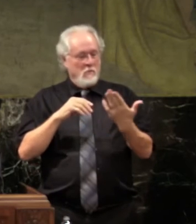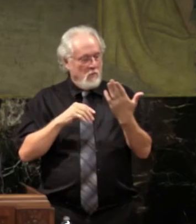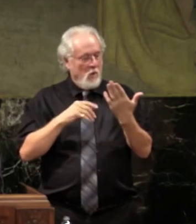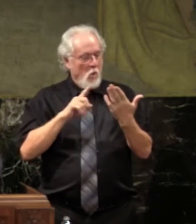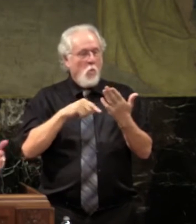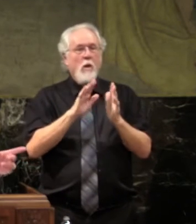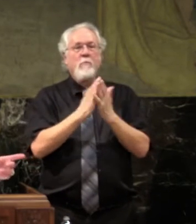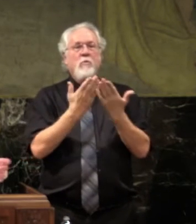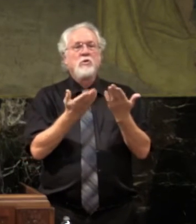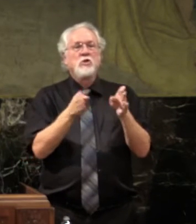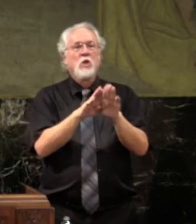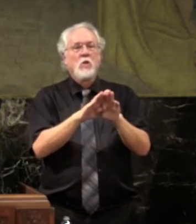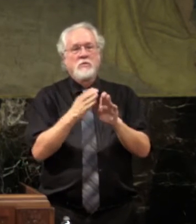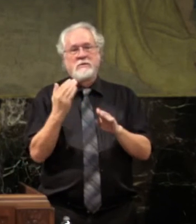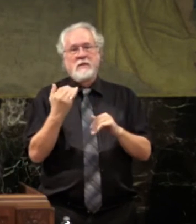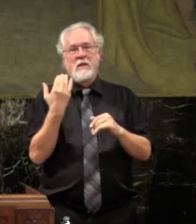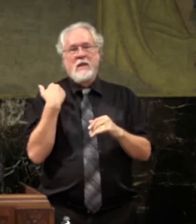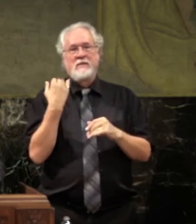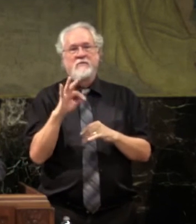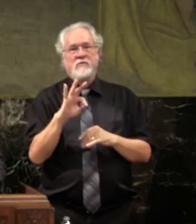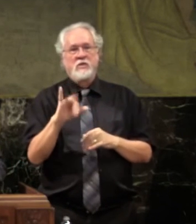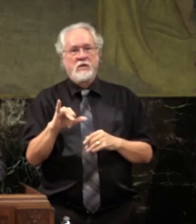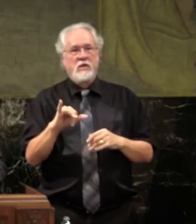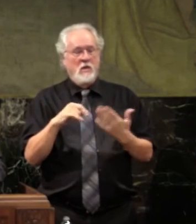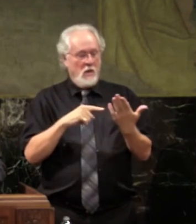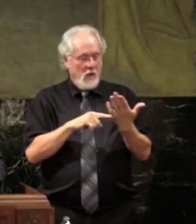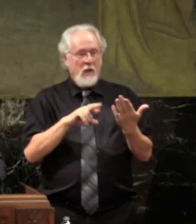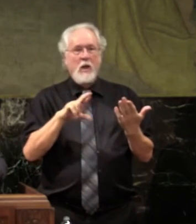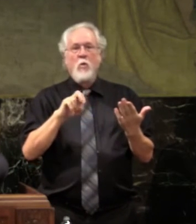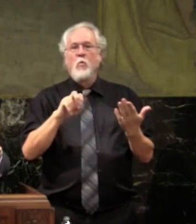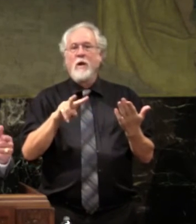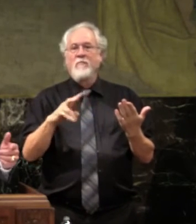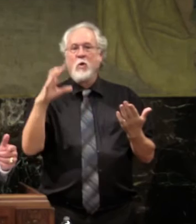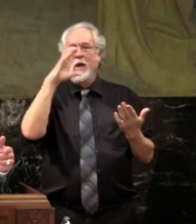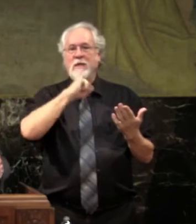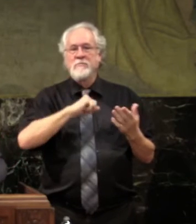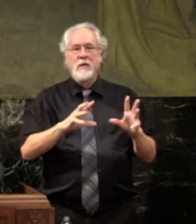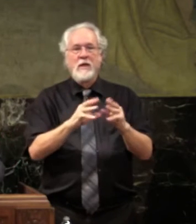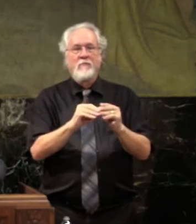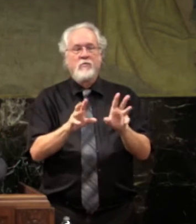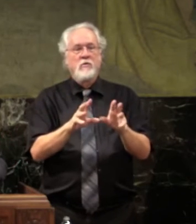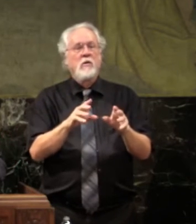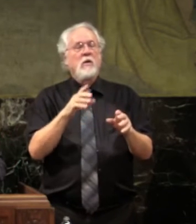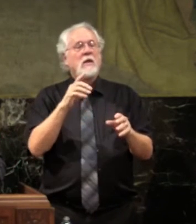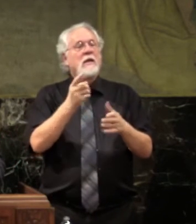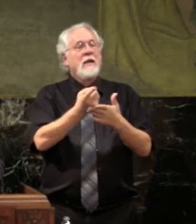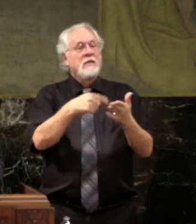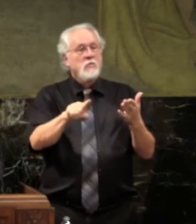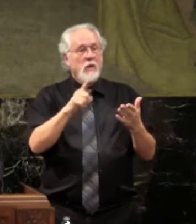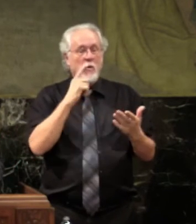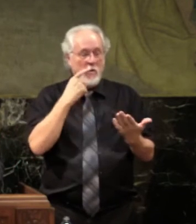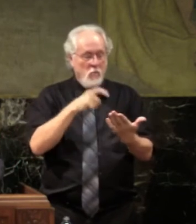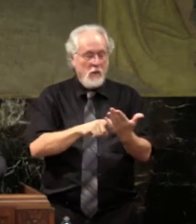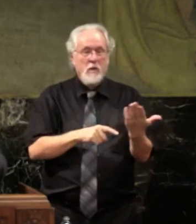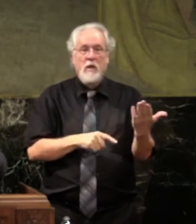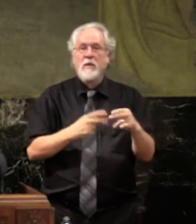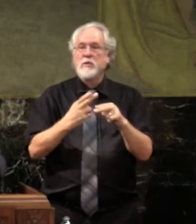at the end of last fiscal year and the revenue estimating conference is going to be next week and is likely to recognize the shortfall in the current